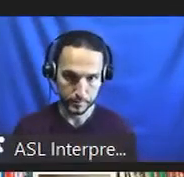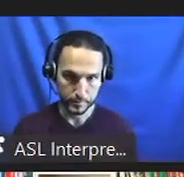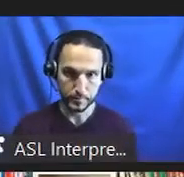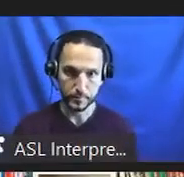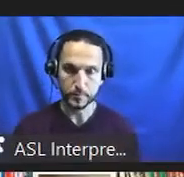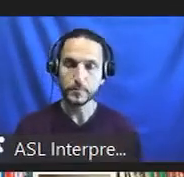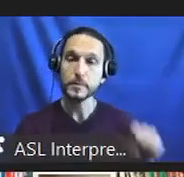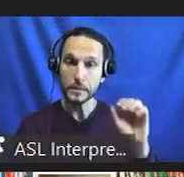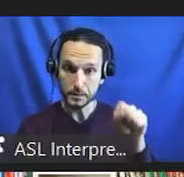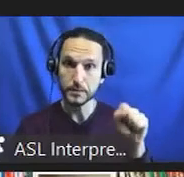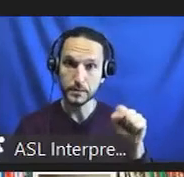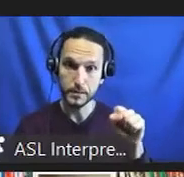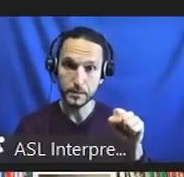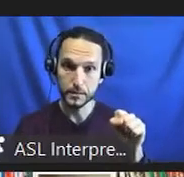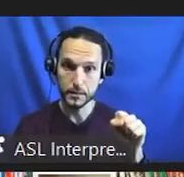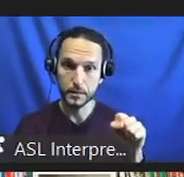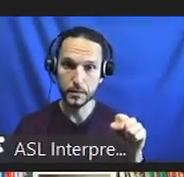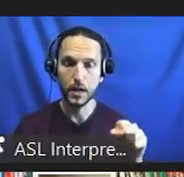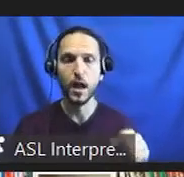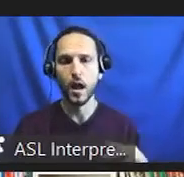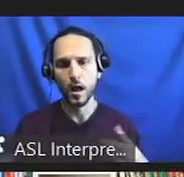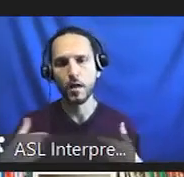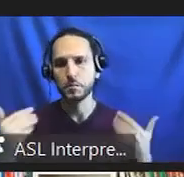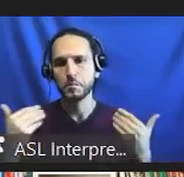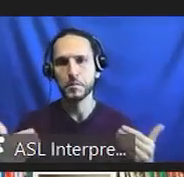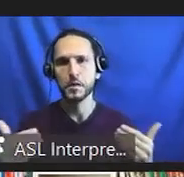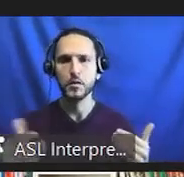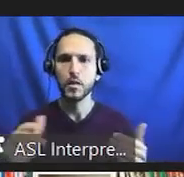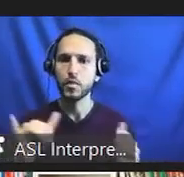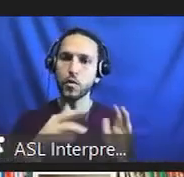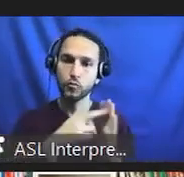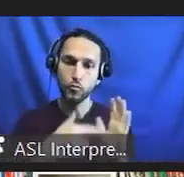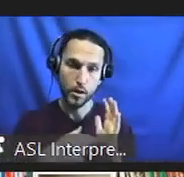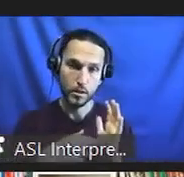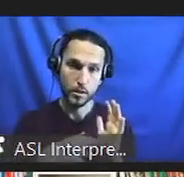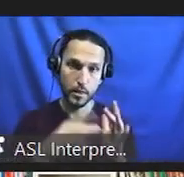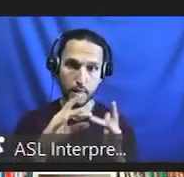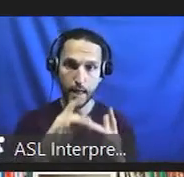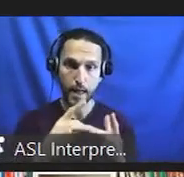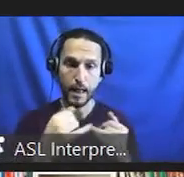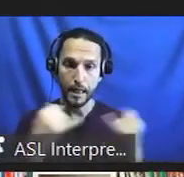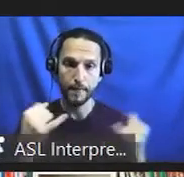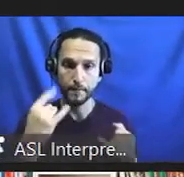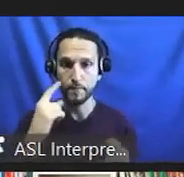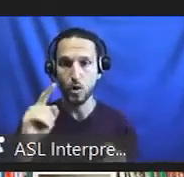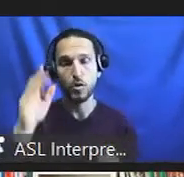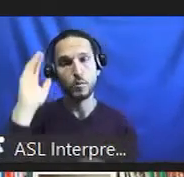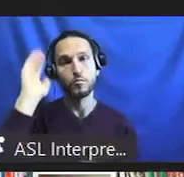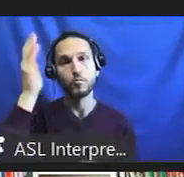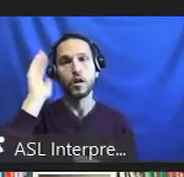Yes, so I'll take a shot at that one. Are the rules or guidelines for things such as presentations